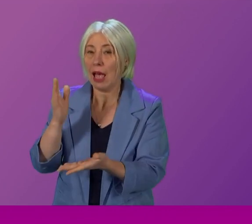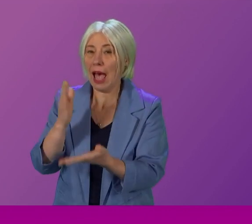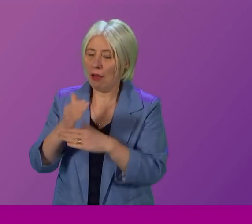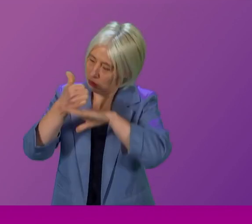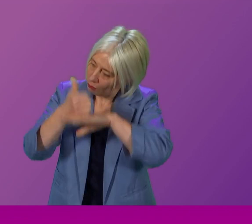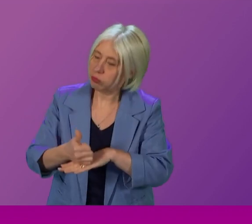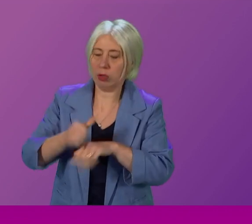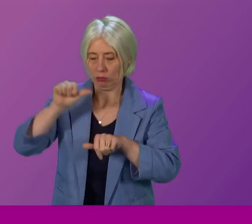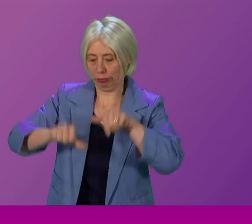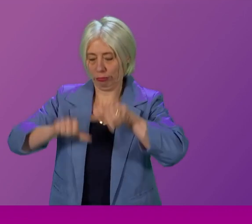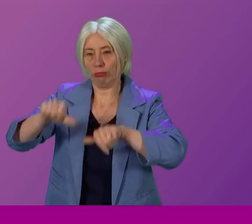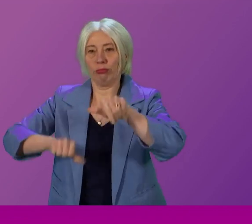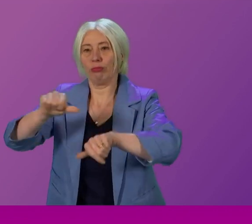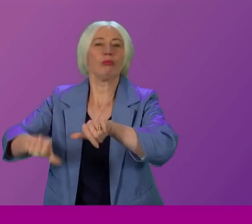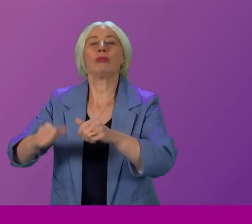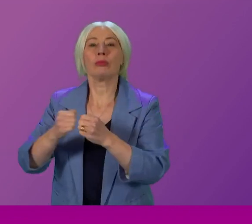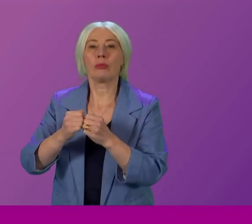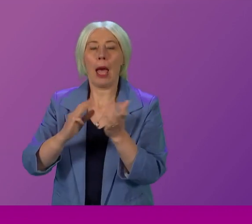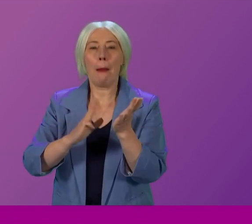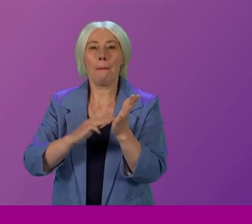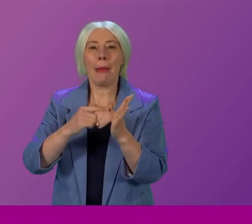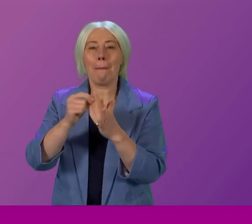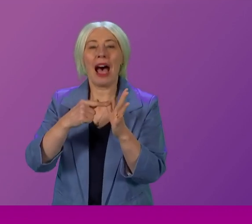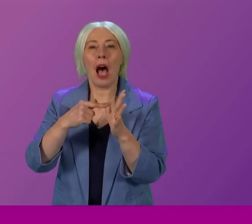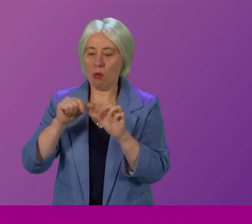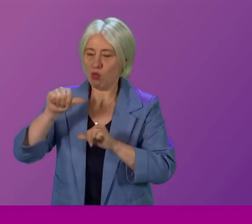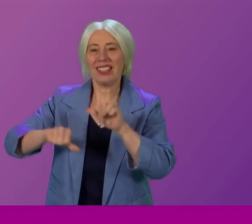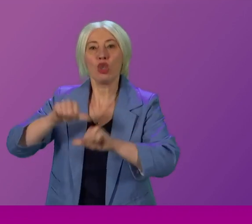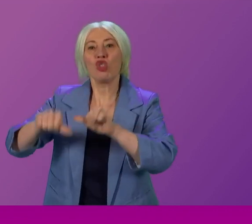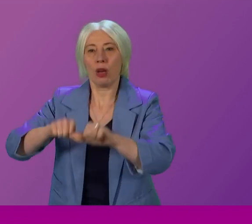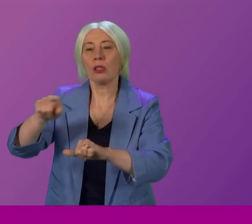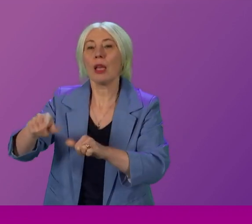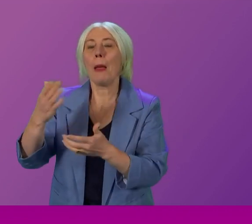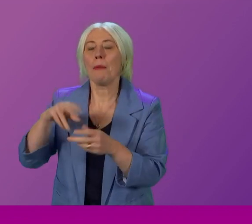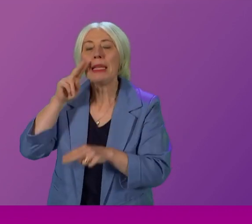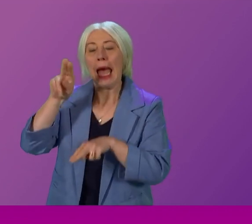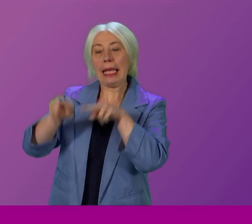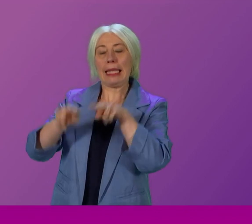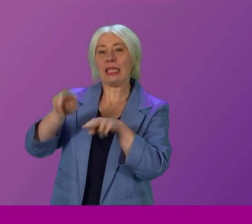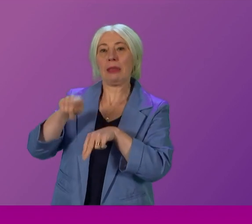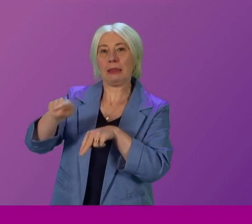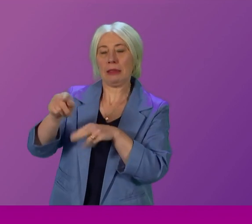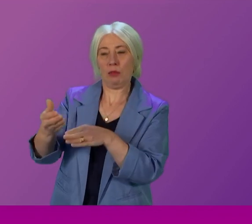procedures for sex offenders, including those under the multi-agency public protection arrangements—MAPPA. Again, they are based on an assessment of the nature of risk.